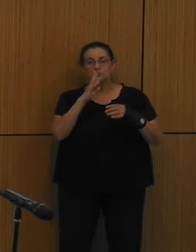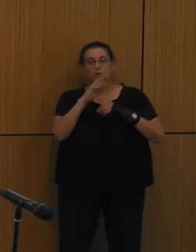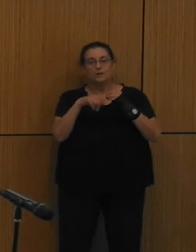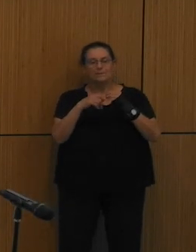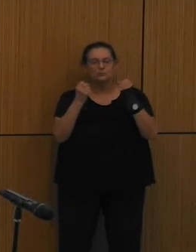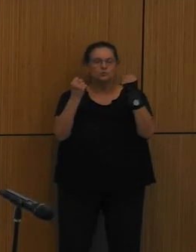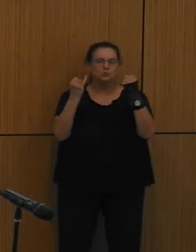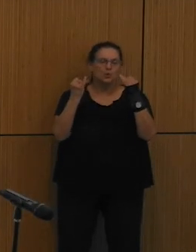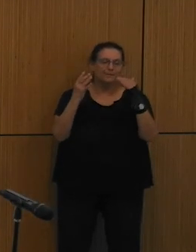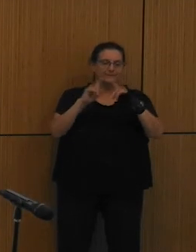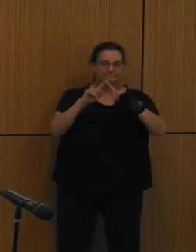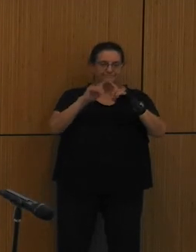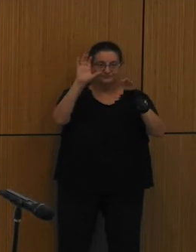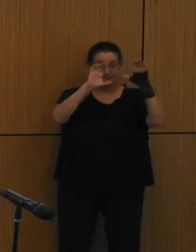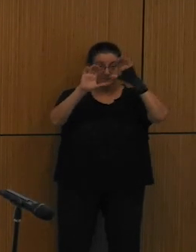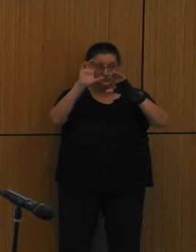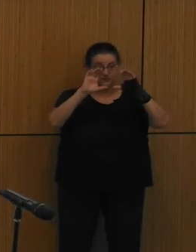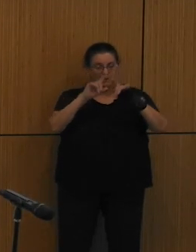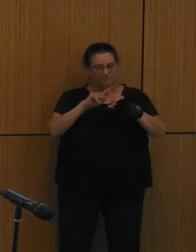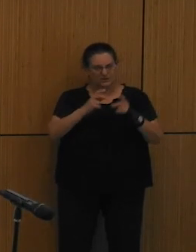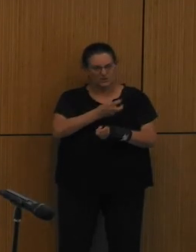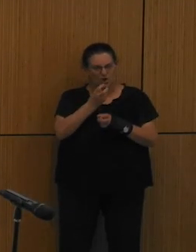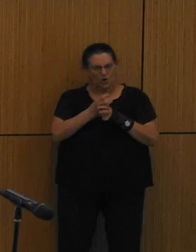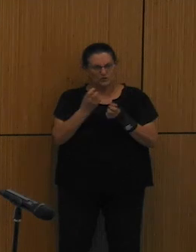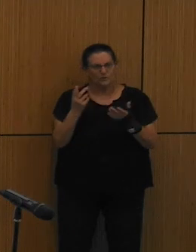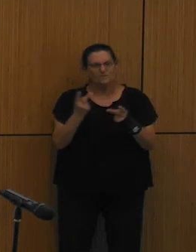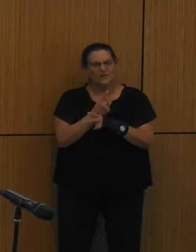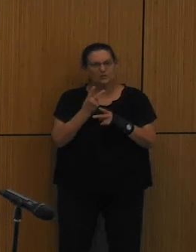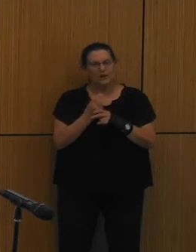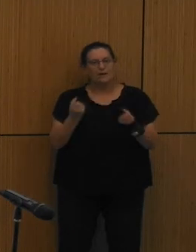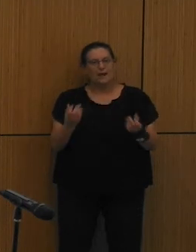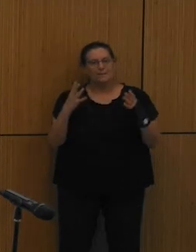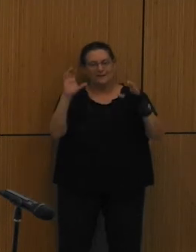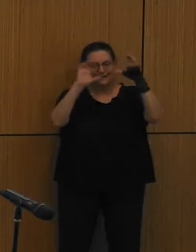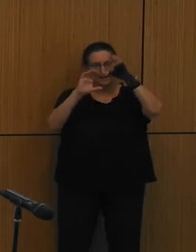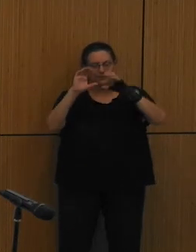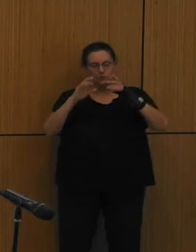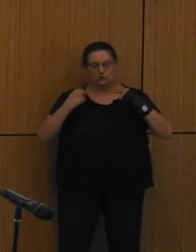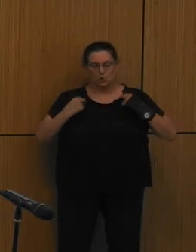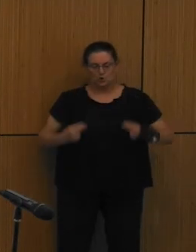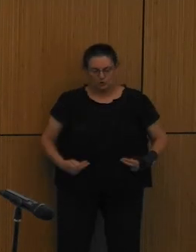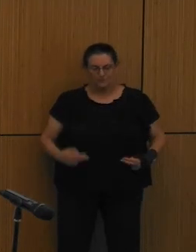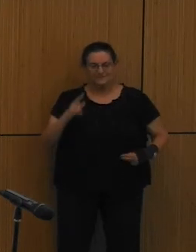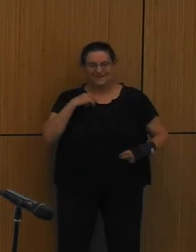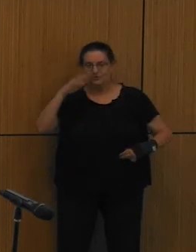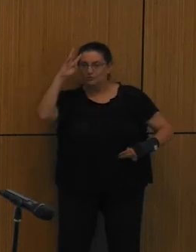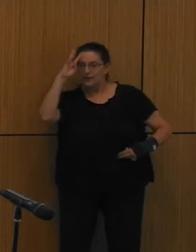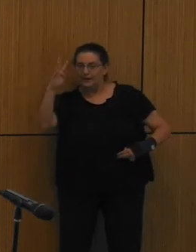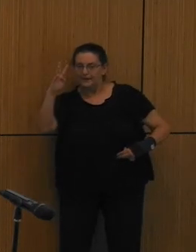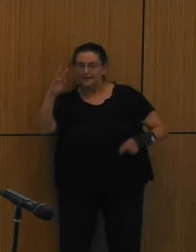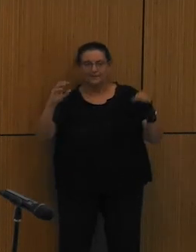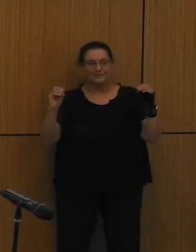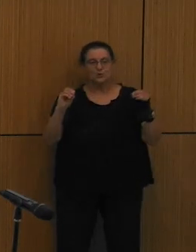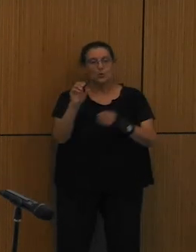It's actually very hard to figure out how many chemicals humans have created. There's no single database where all this stuff goes. Every few years,